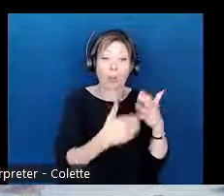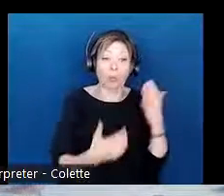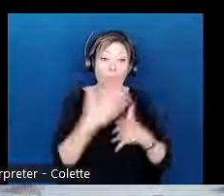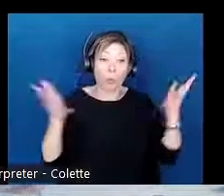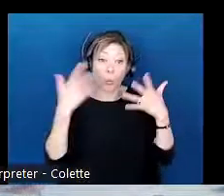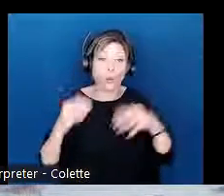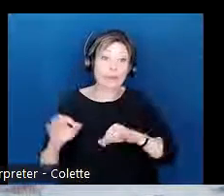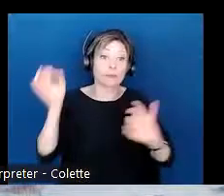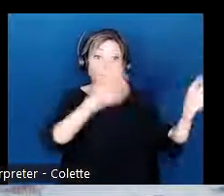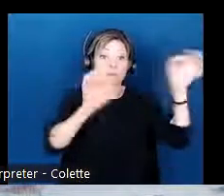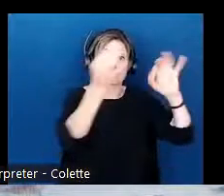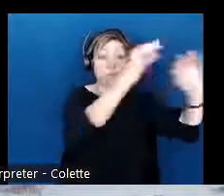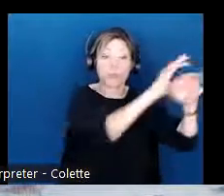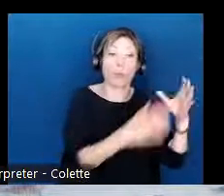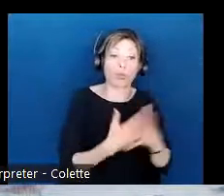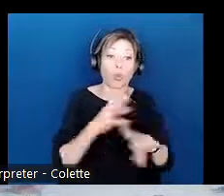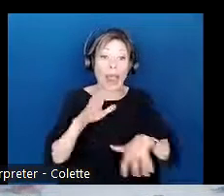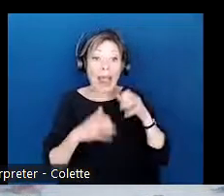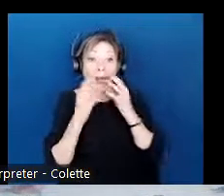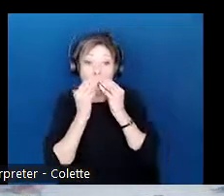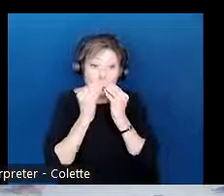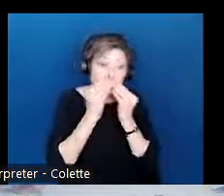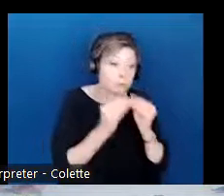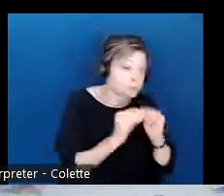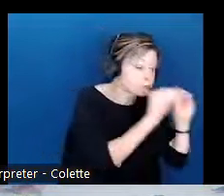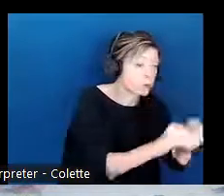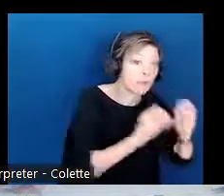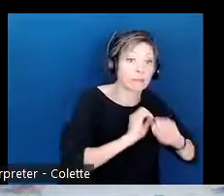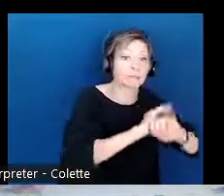and they're released into the air and then they find a new patch and reproduce.